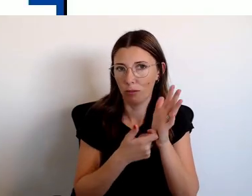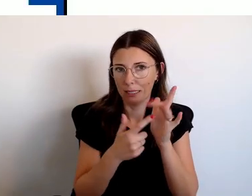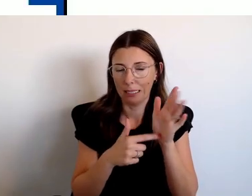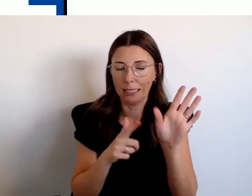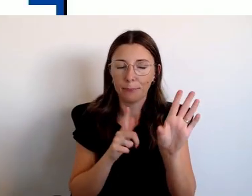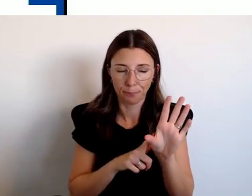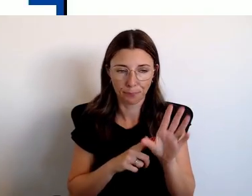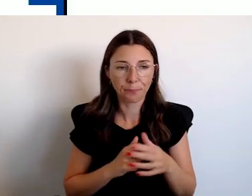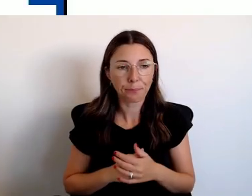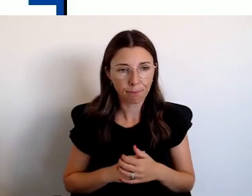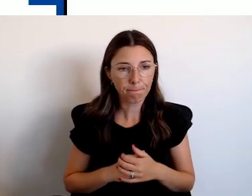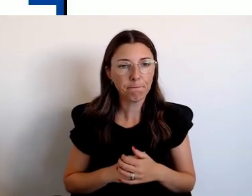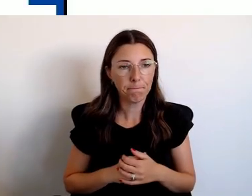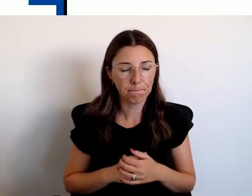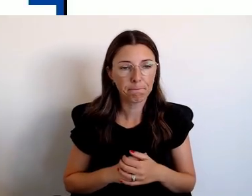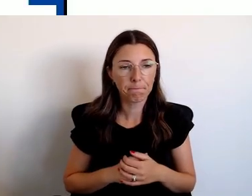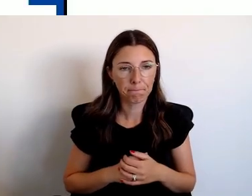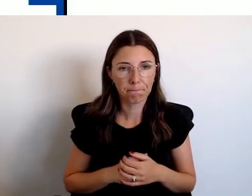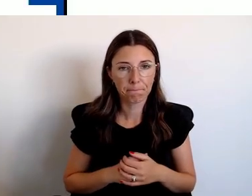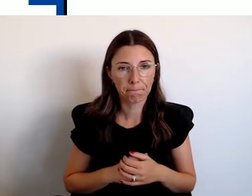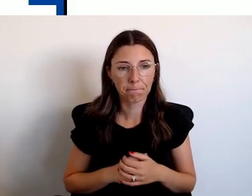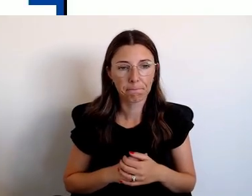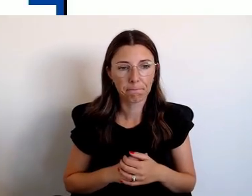And I guess the way I look at this, if we jump to the next